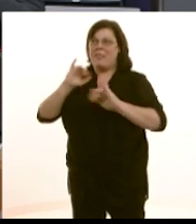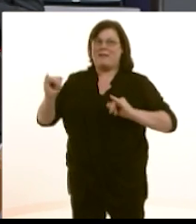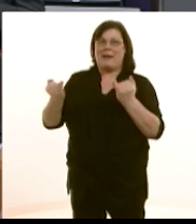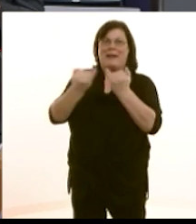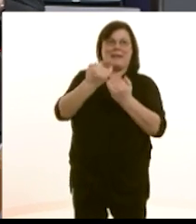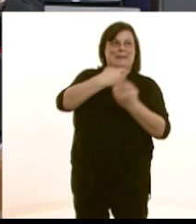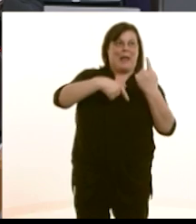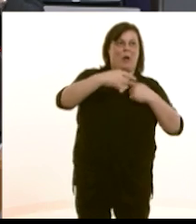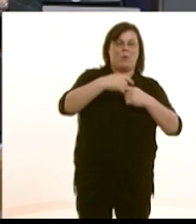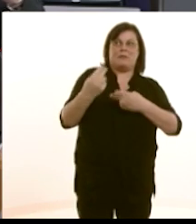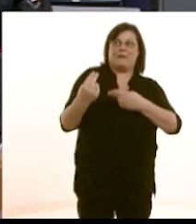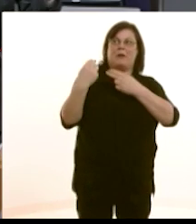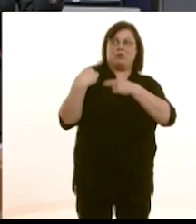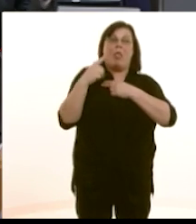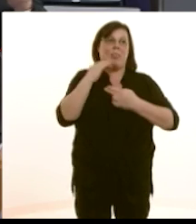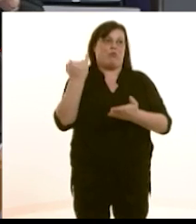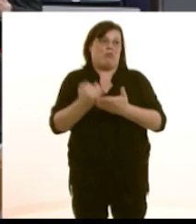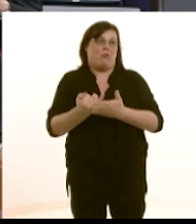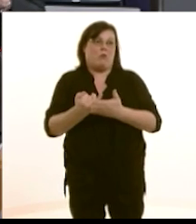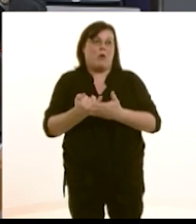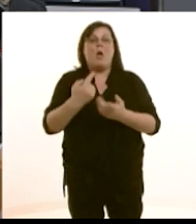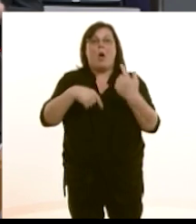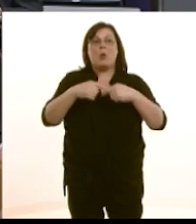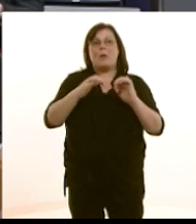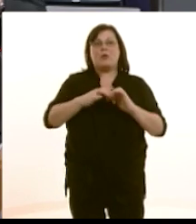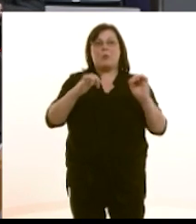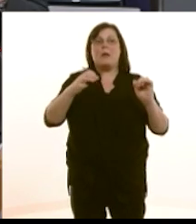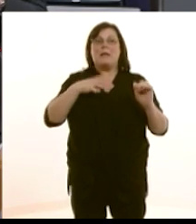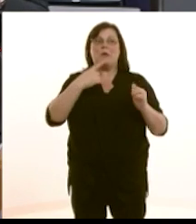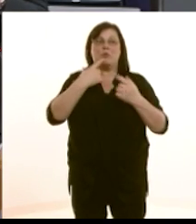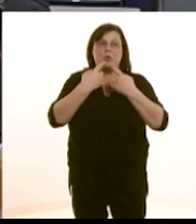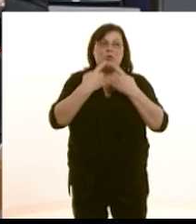wrong, and what we should be expressing from this Chamber is unity on the constitutional